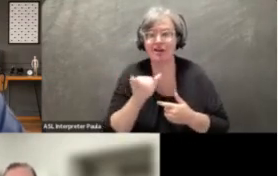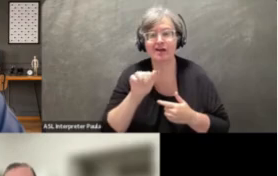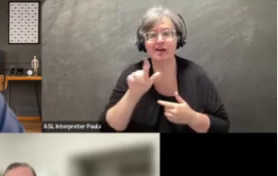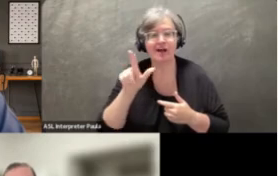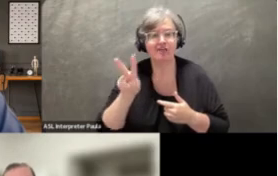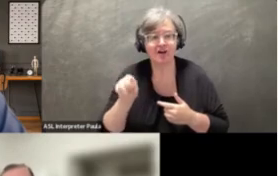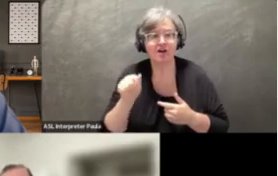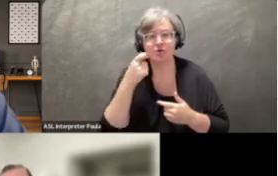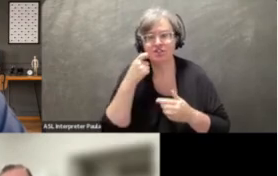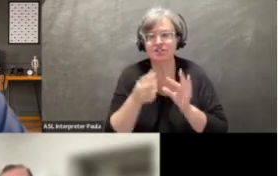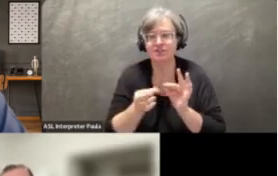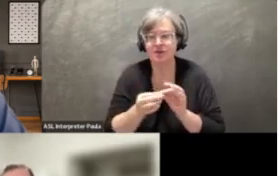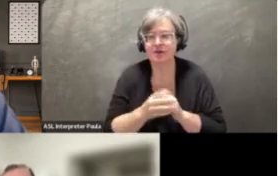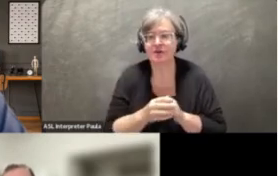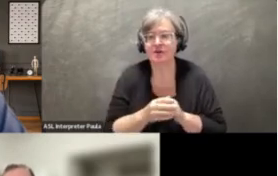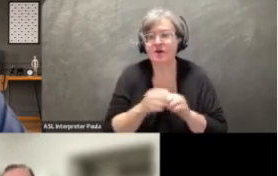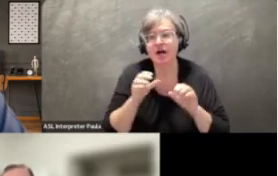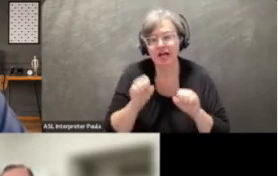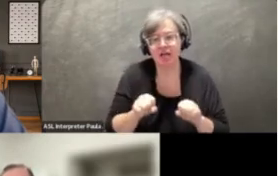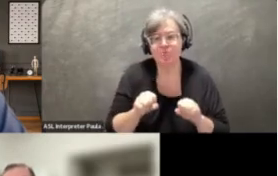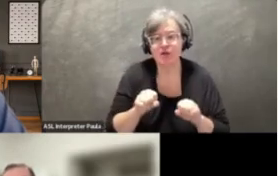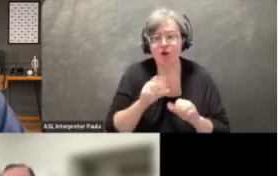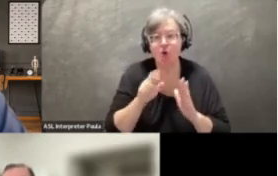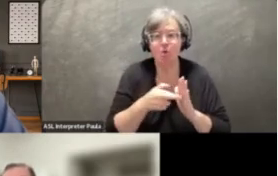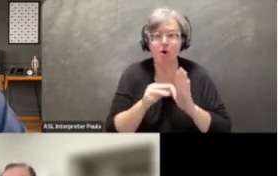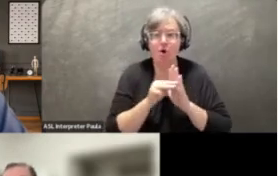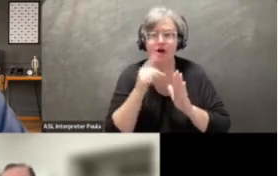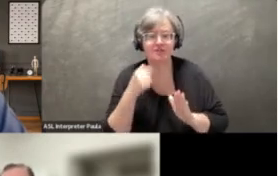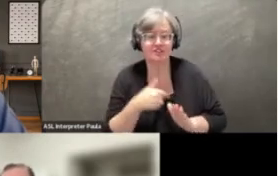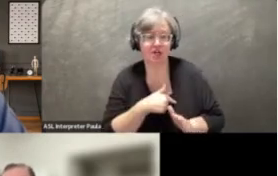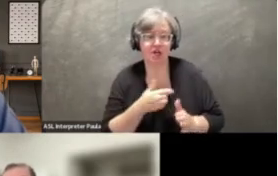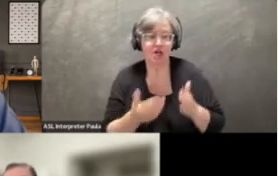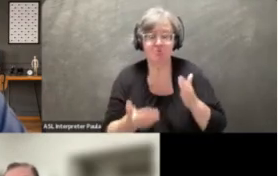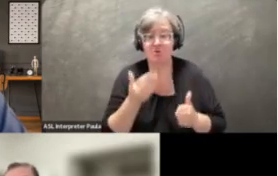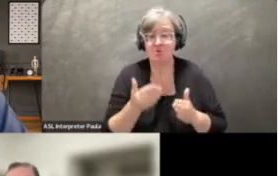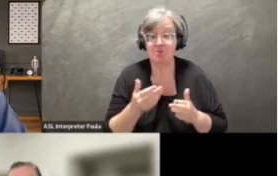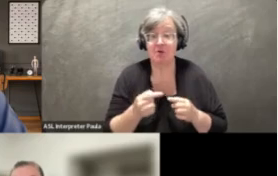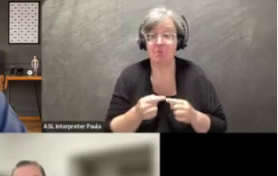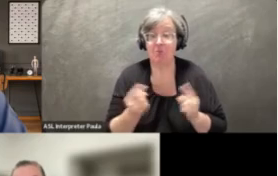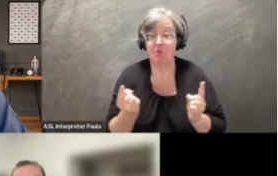about, that can be role models for us, and this may put them at odds with the state system,